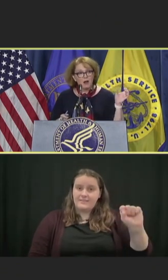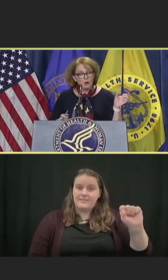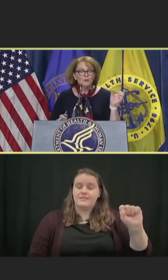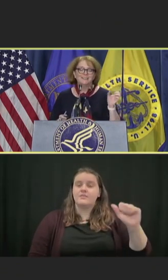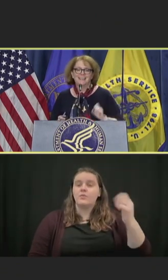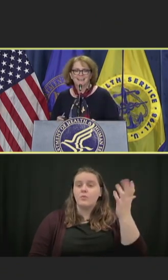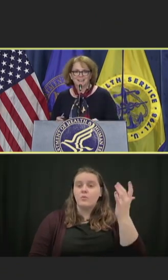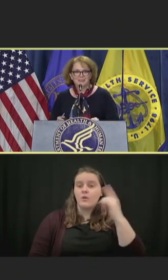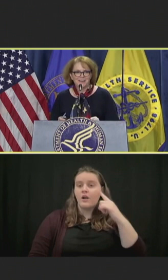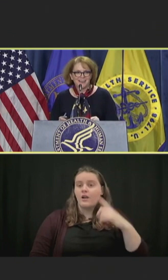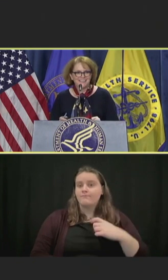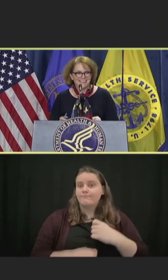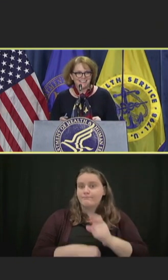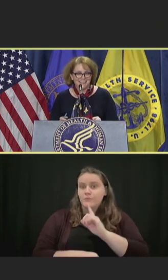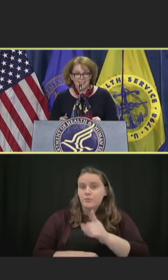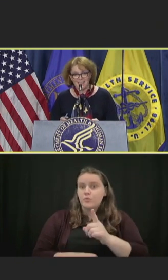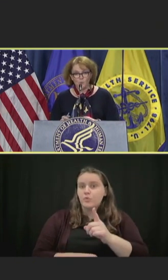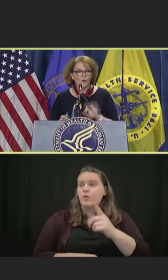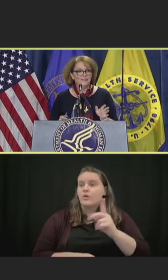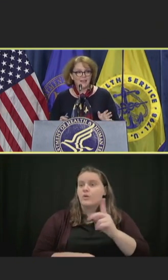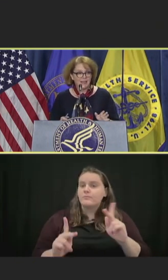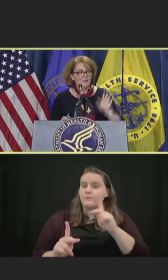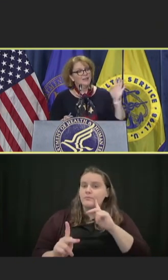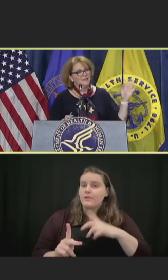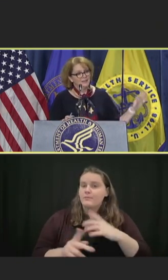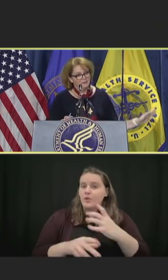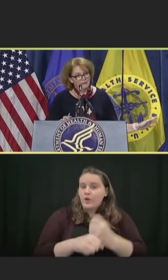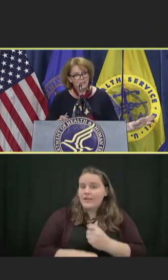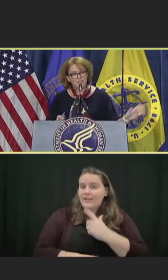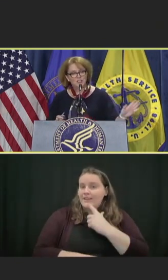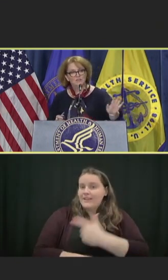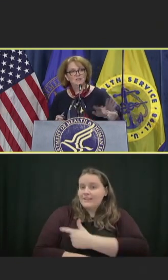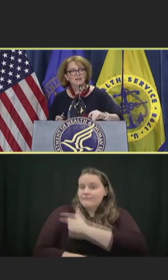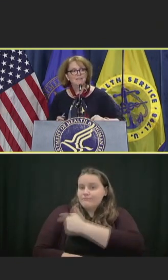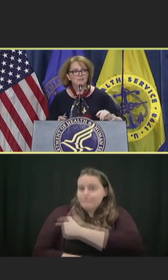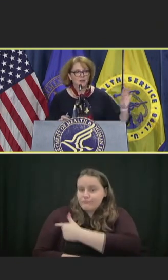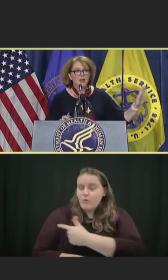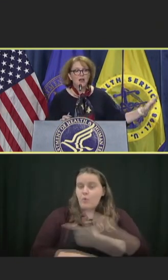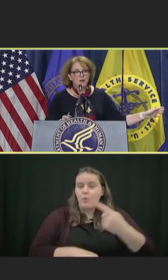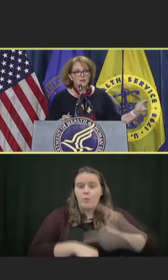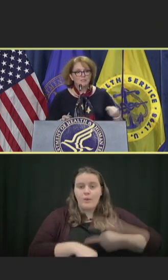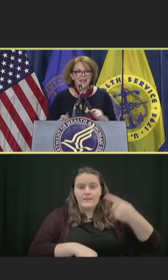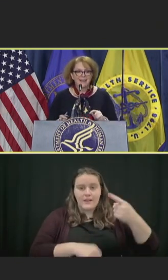only getting the vaccination they need one time. And then clinicians thereafter are able to access